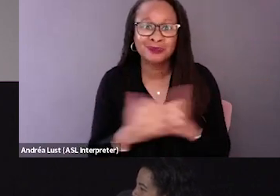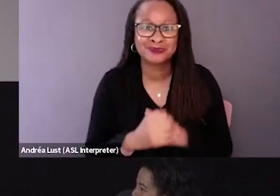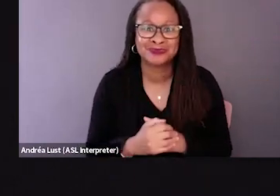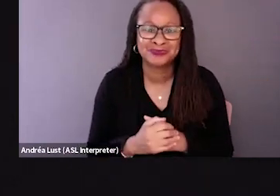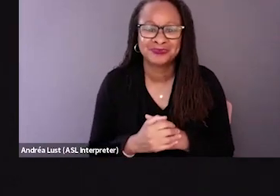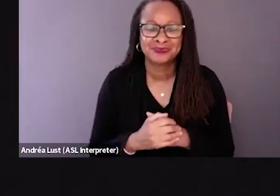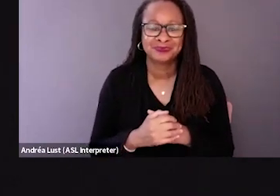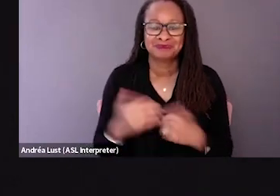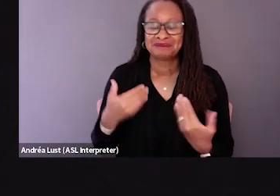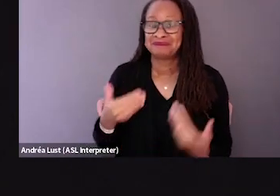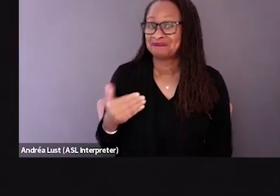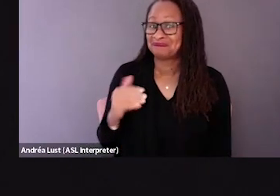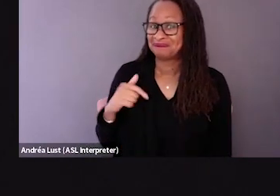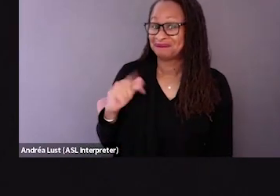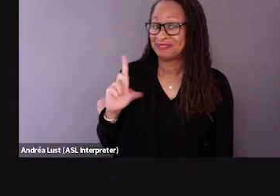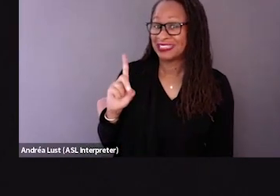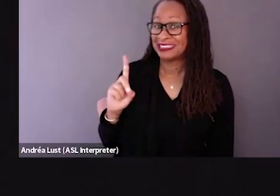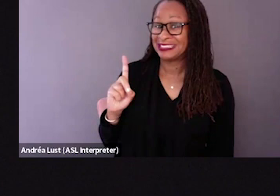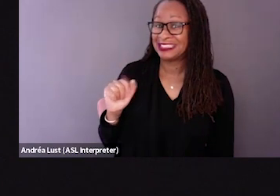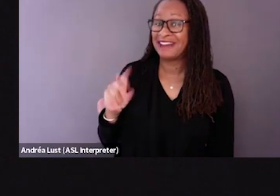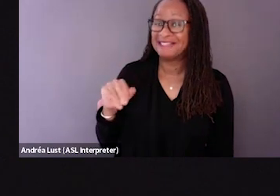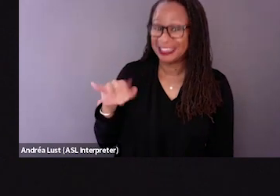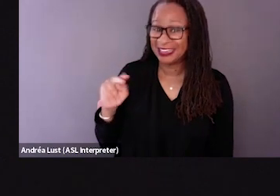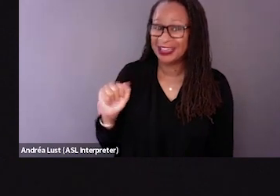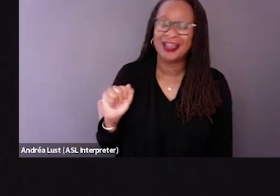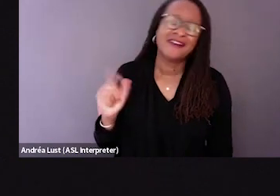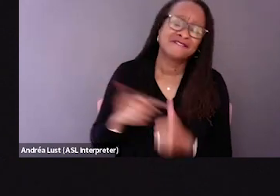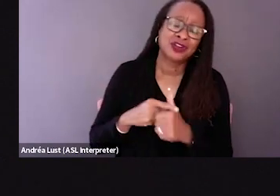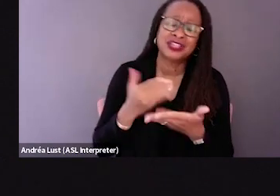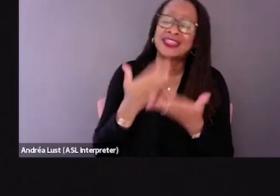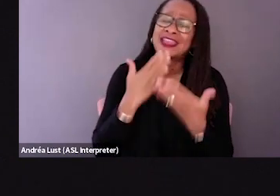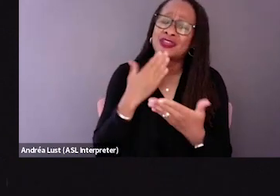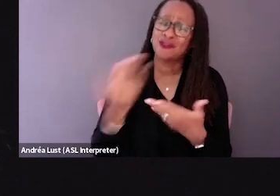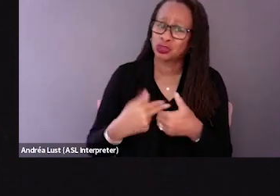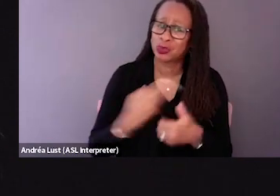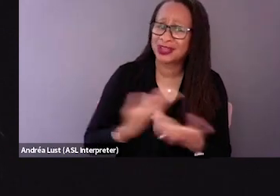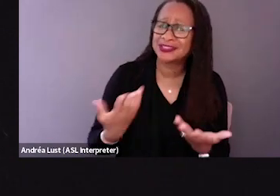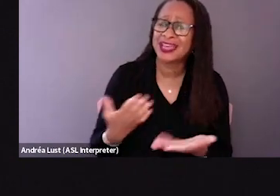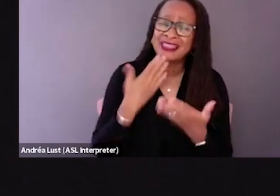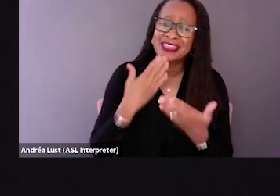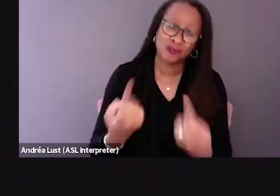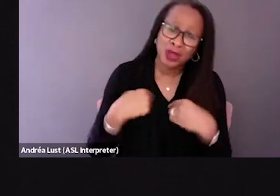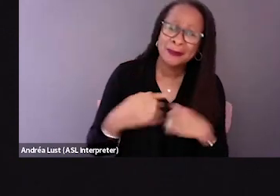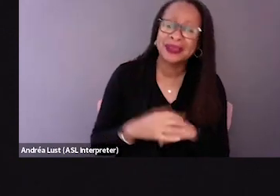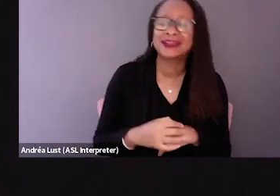So I'm the one who was it. Thank you all. Thank you for having us and thank you for doing this. Thank you all for being here.